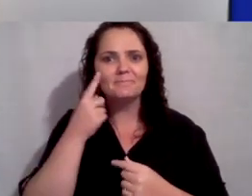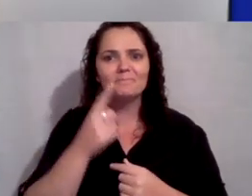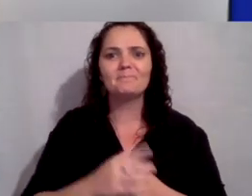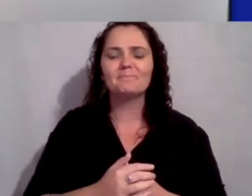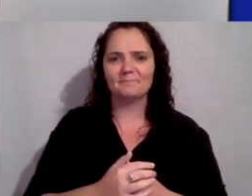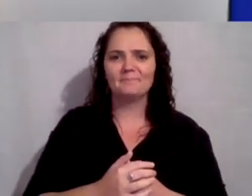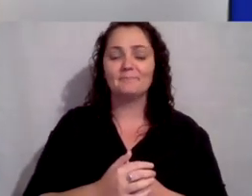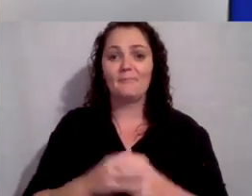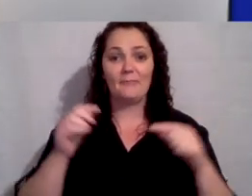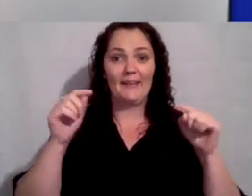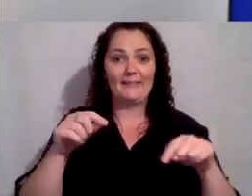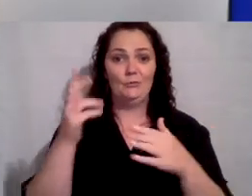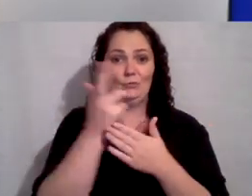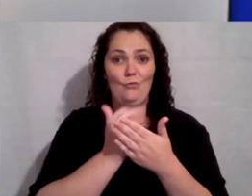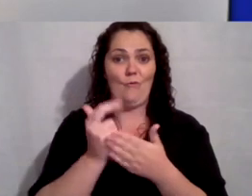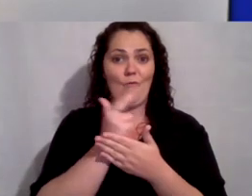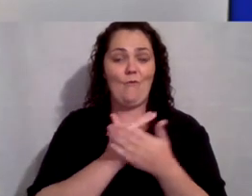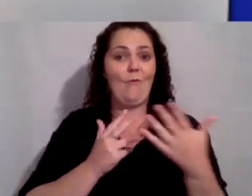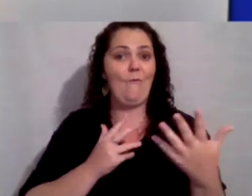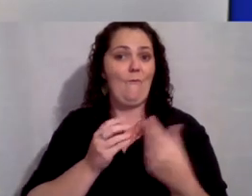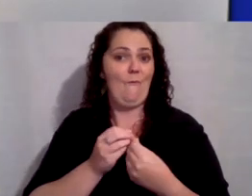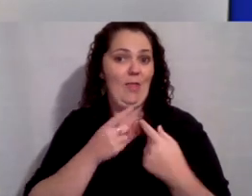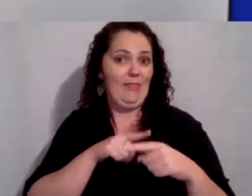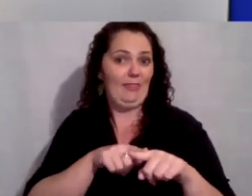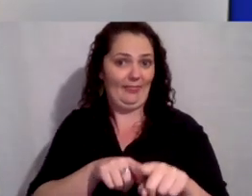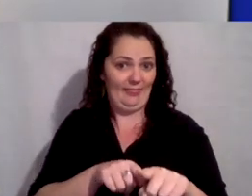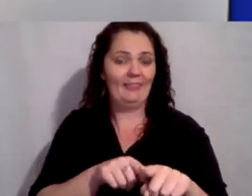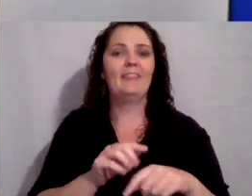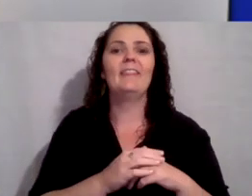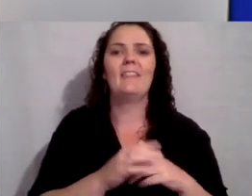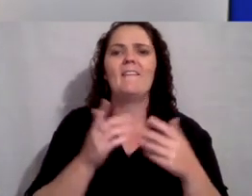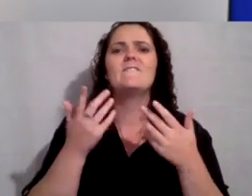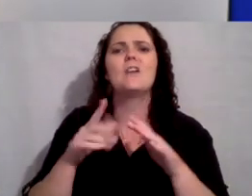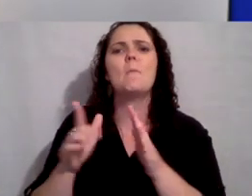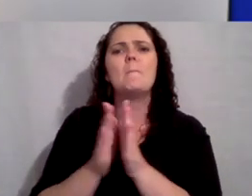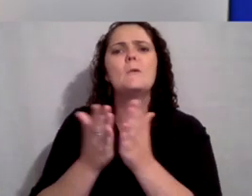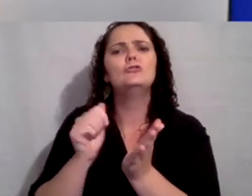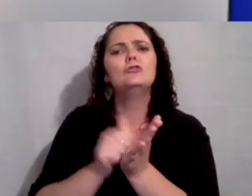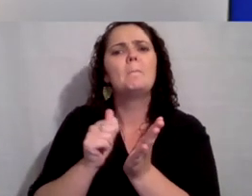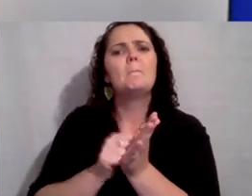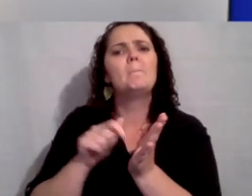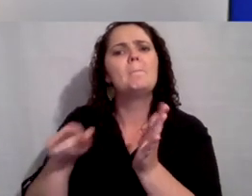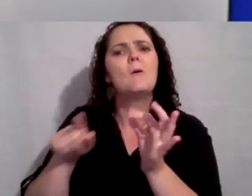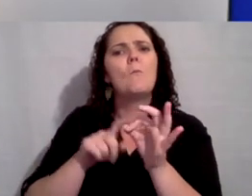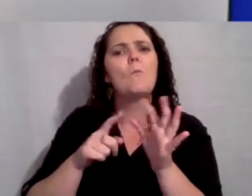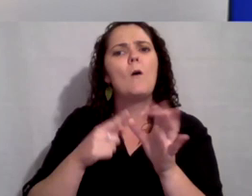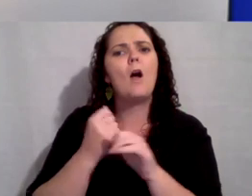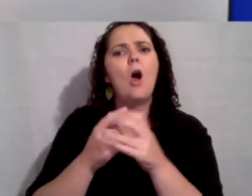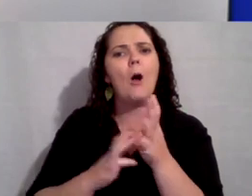And also as part of this Draw Along series, the GOMA bookstore has put together some drawing resources and some kits